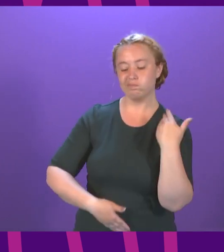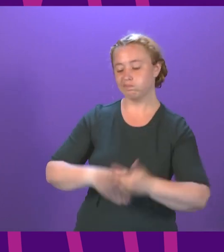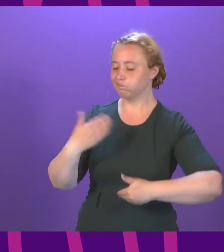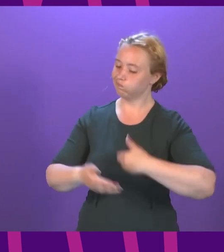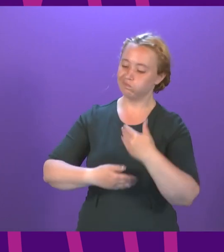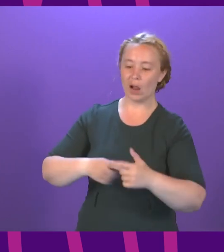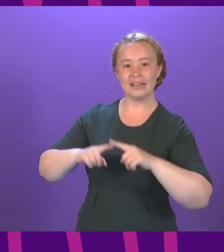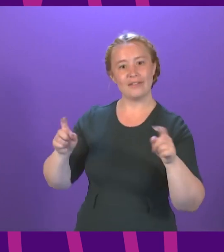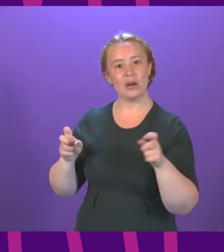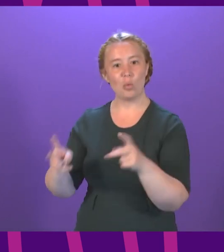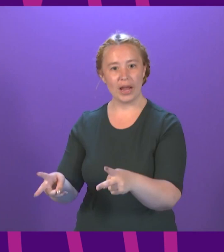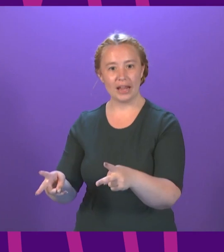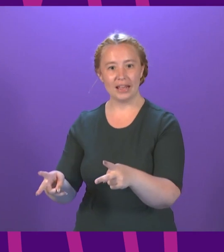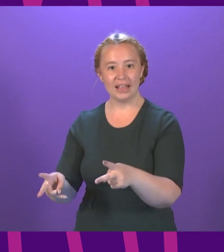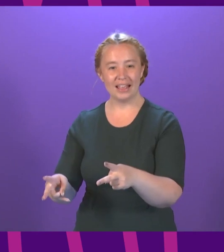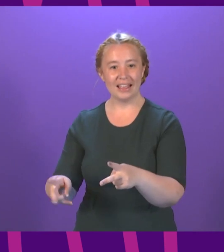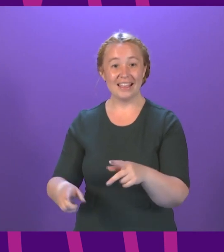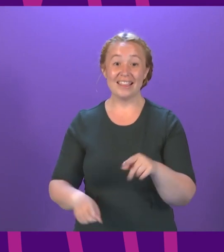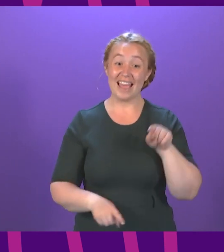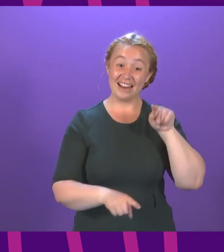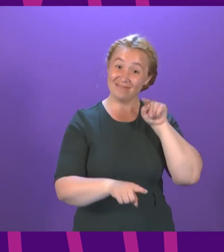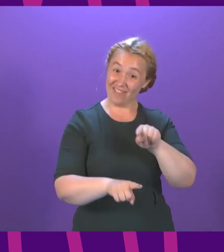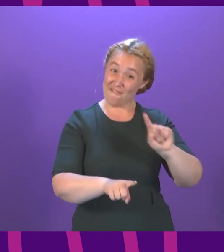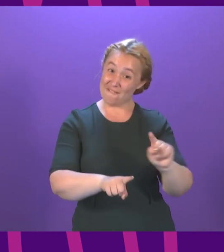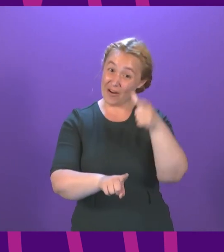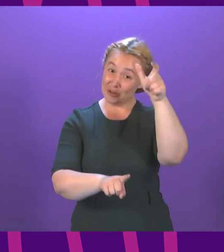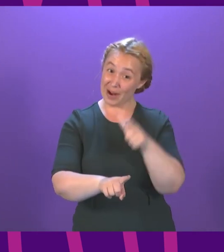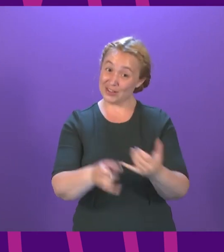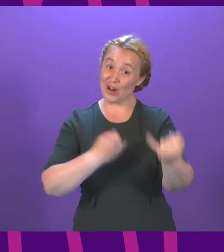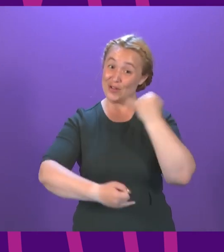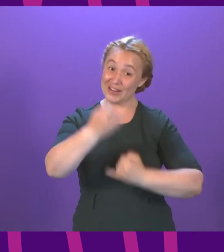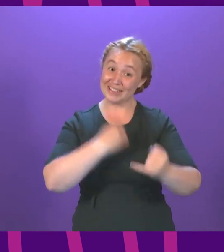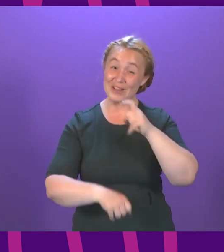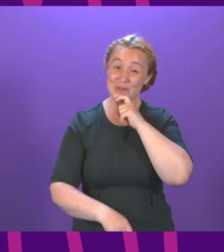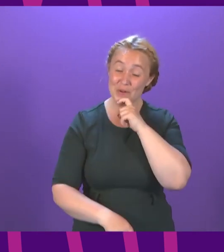I am pretty certain that one of the first people in the queue to criticise me would be Anas Sarwar,